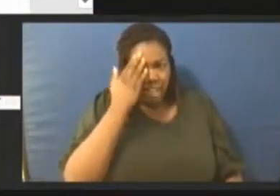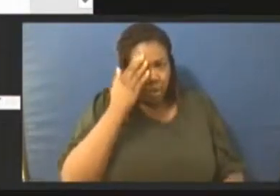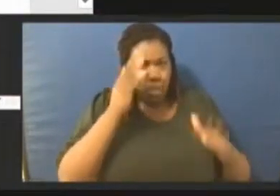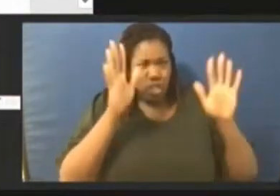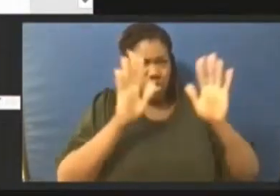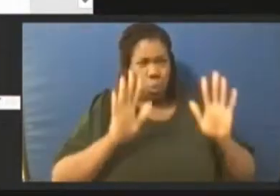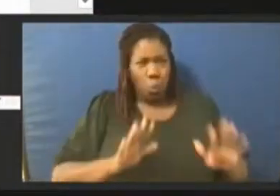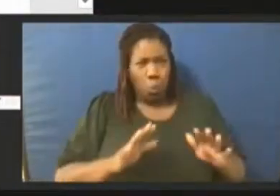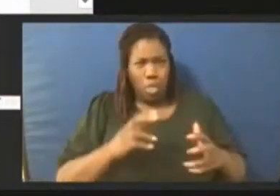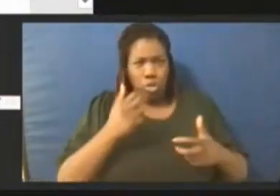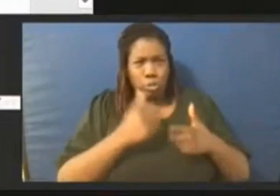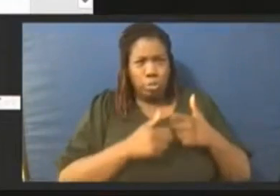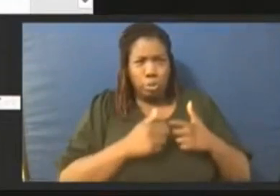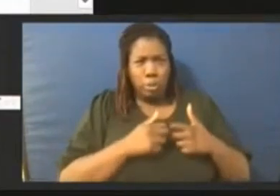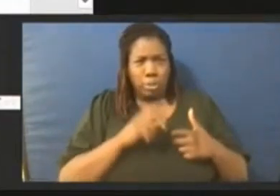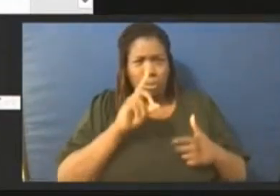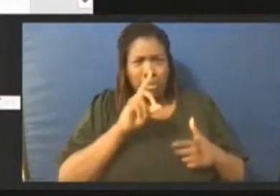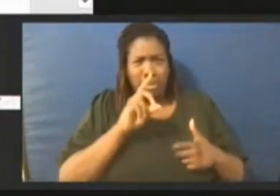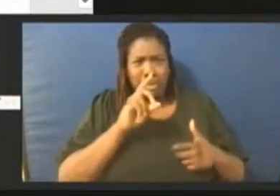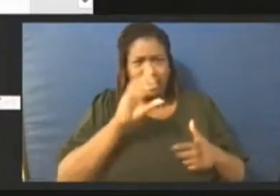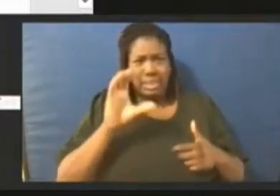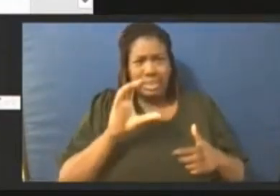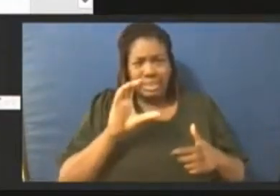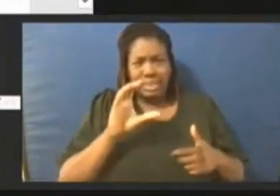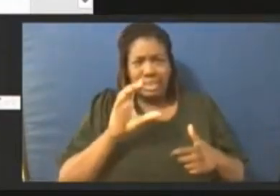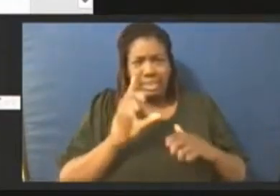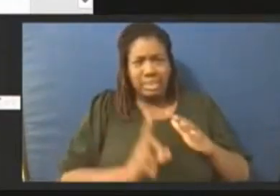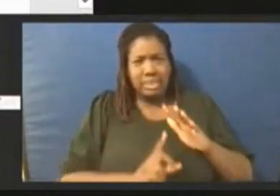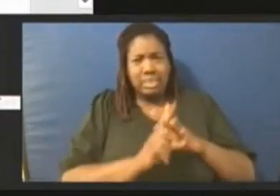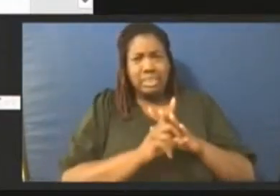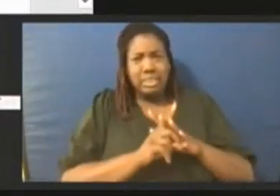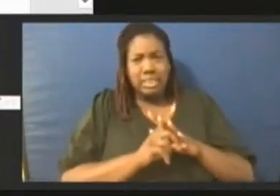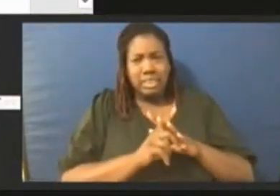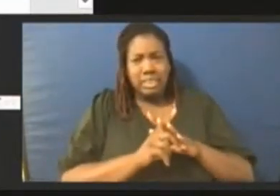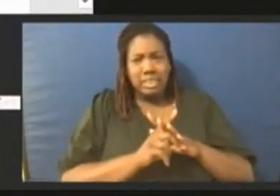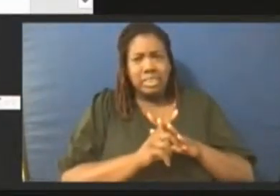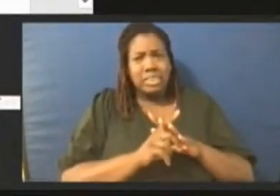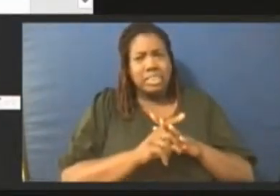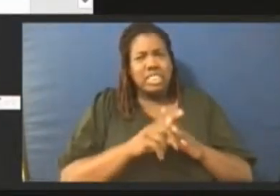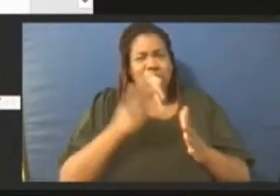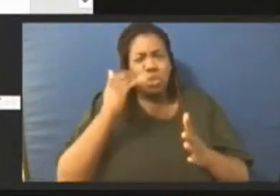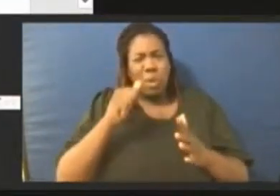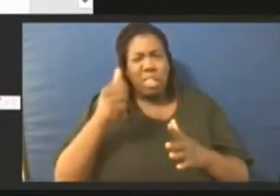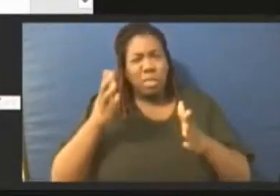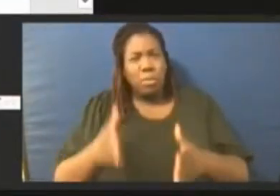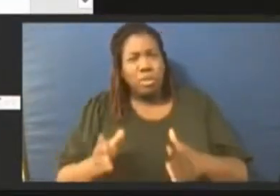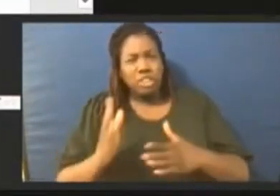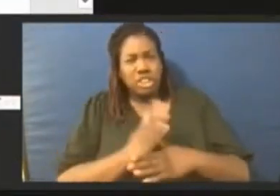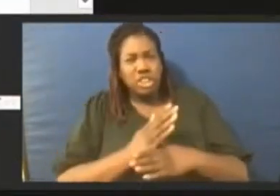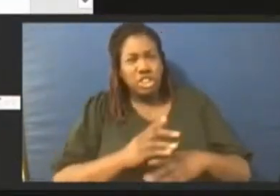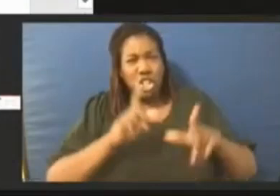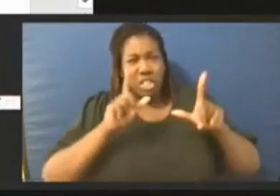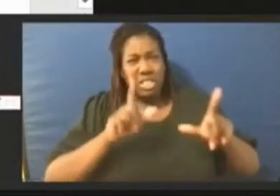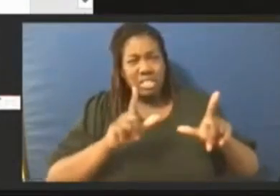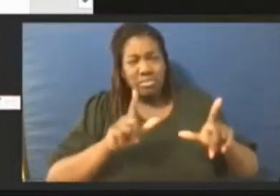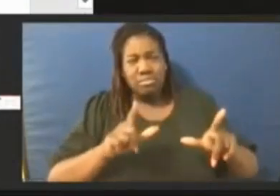So as a result, Katie cannot share the slide. Could you see the slides? Or, no?